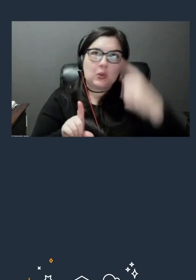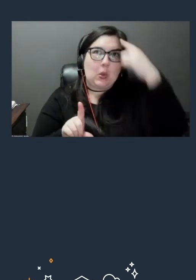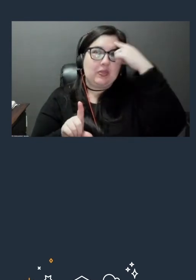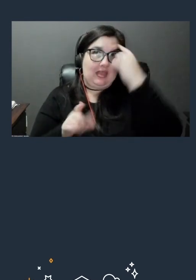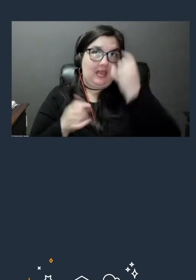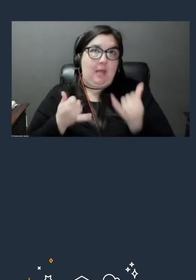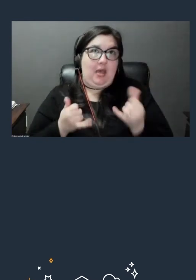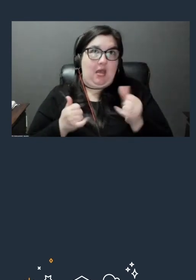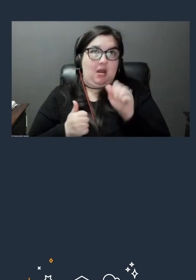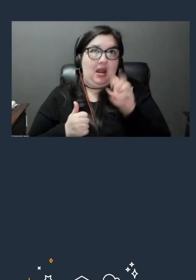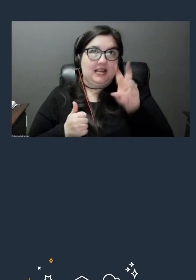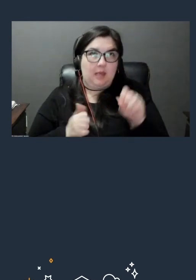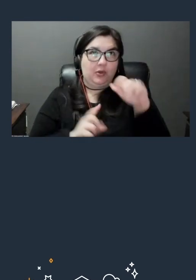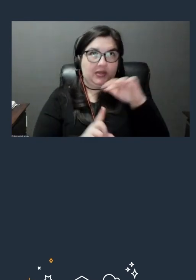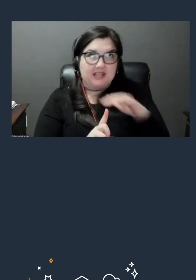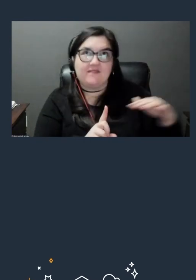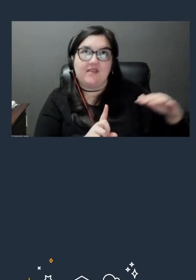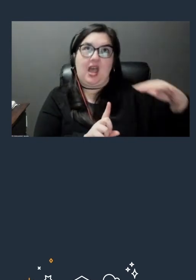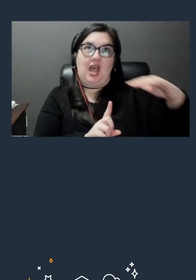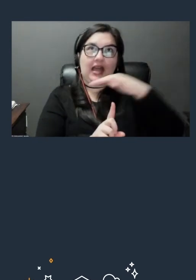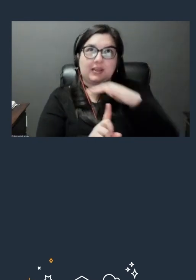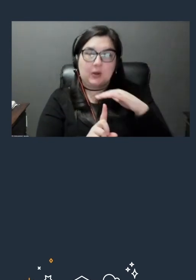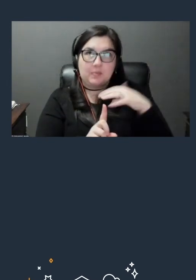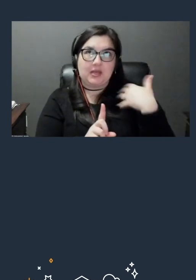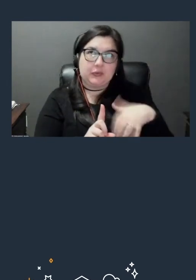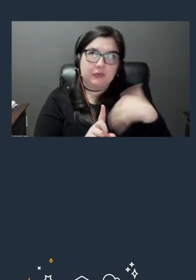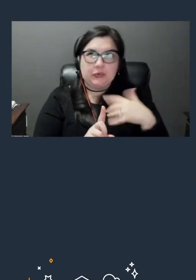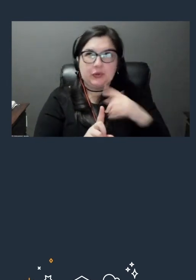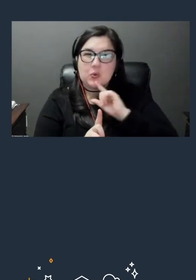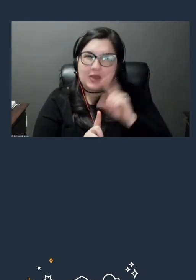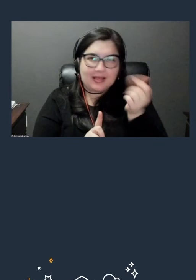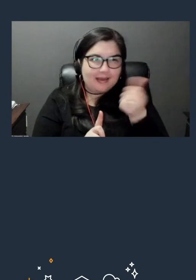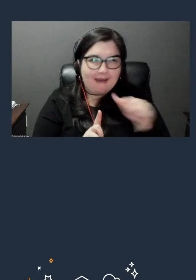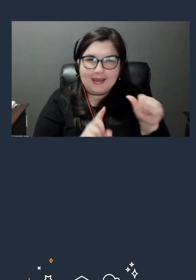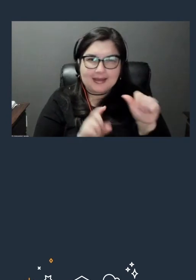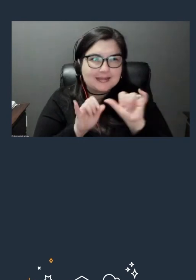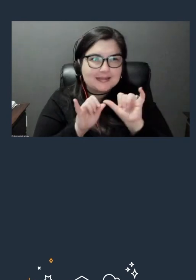really of any size, today in the year 2022,